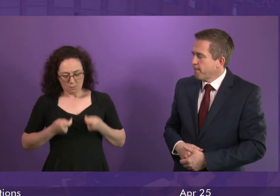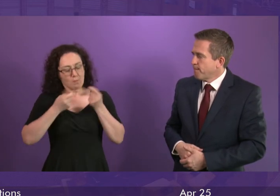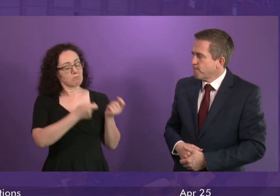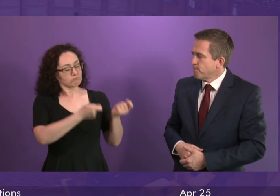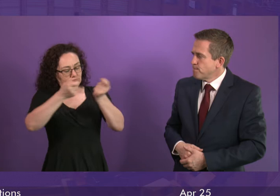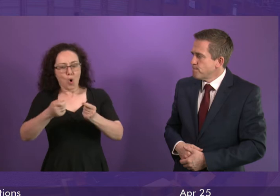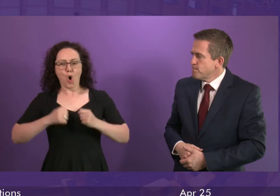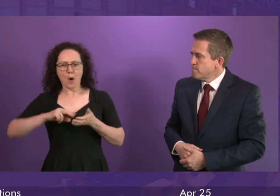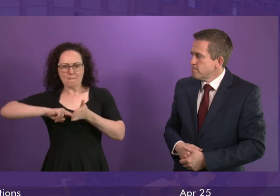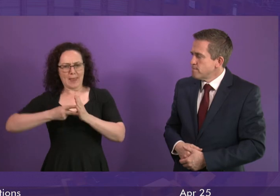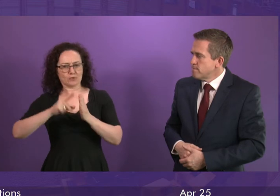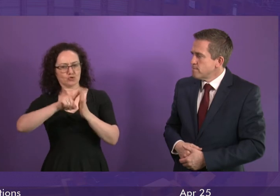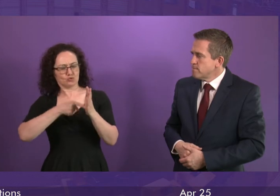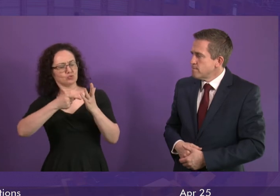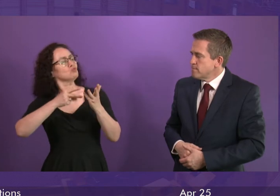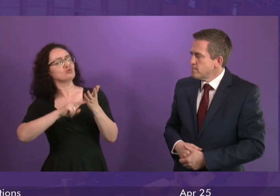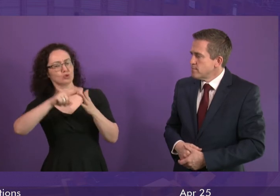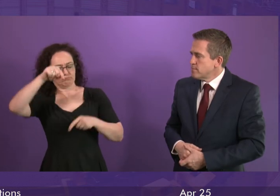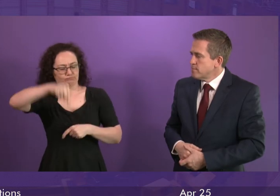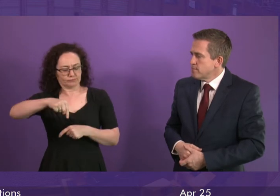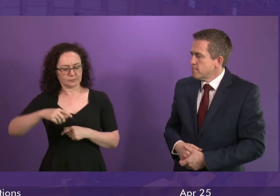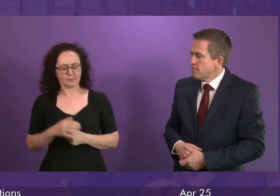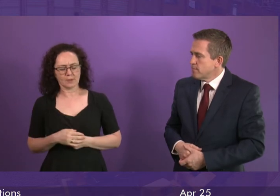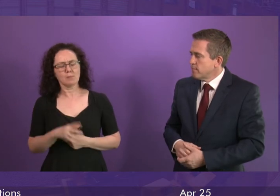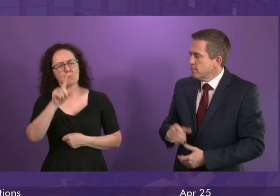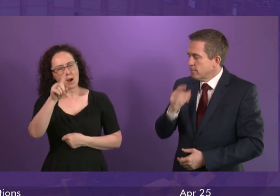will scrutinise them carefully. However, let us look at the Trussell Trust report that